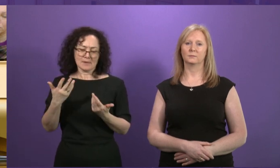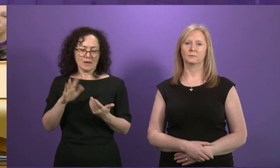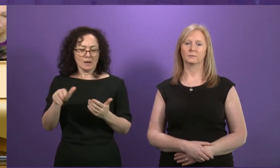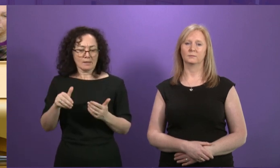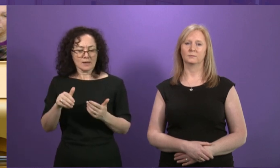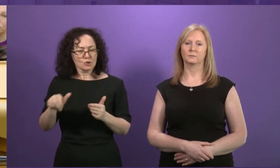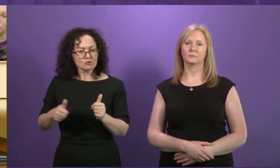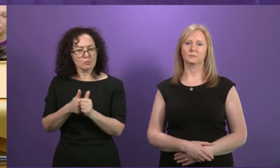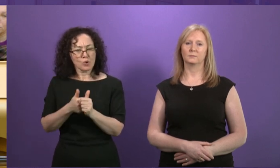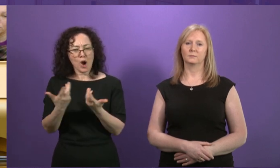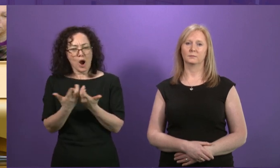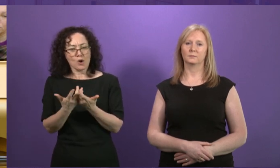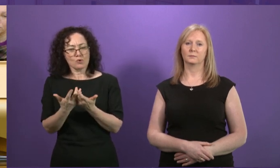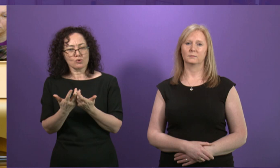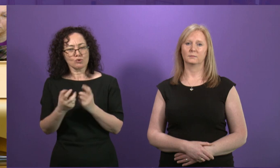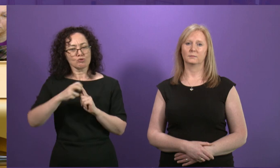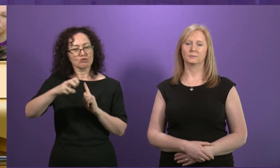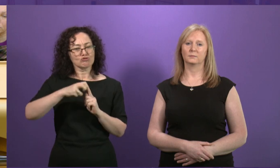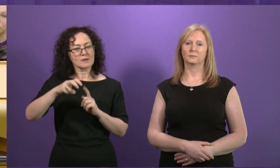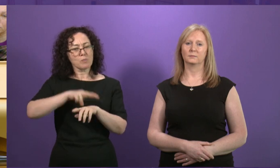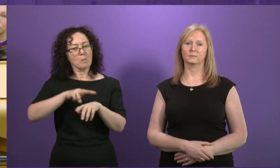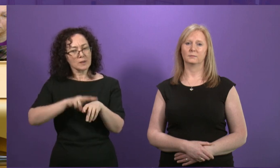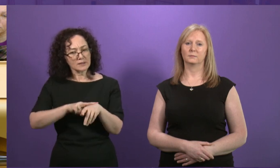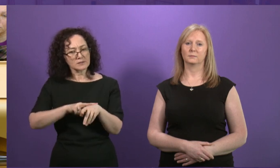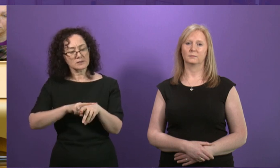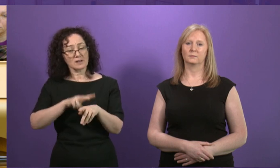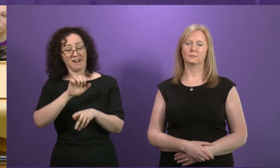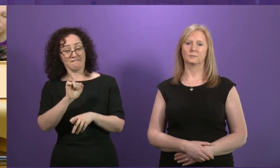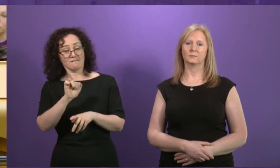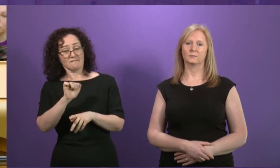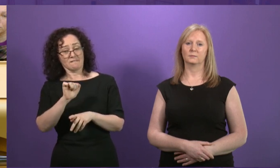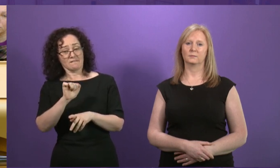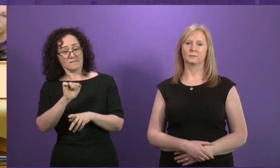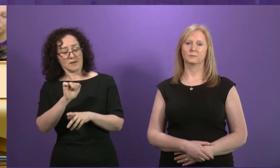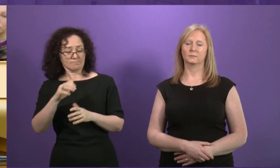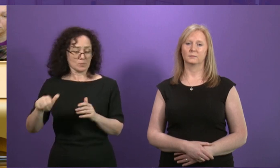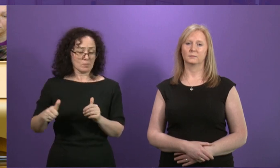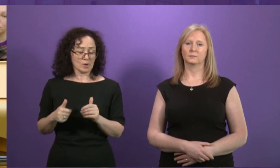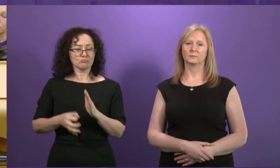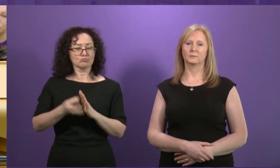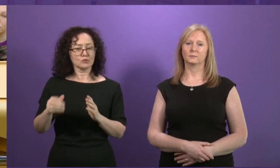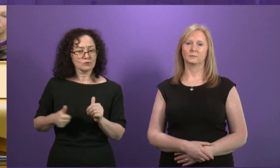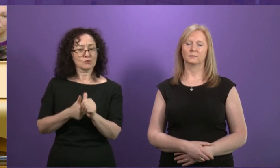to ensure the safety and security of the travelling public and those who work in our transport